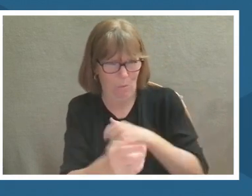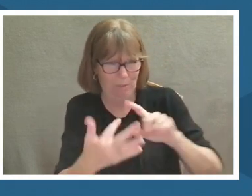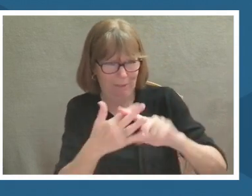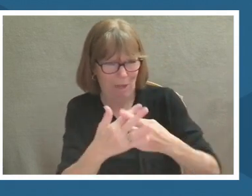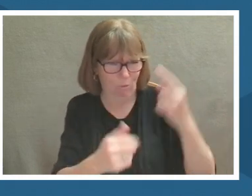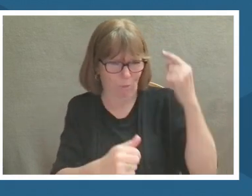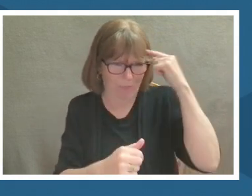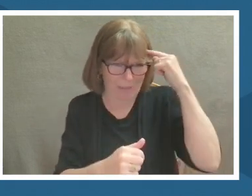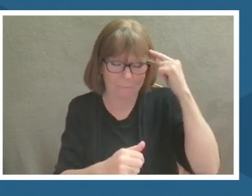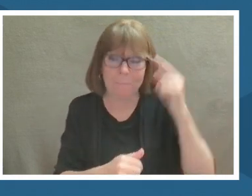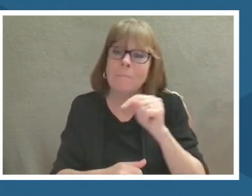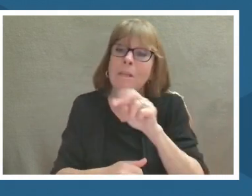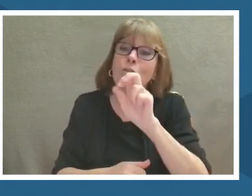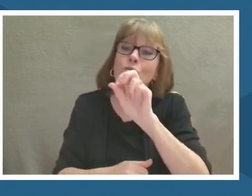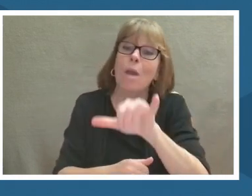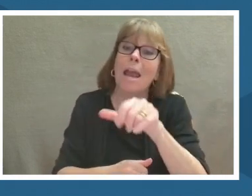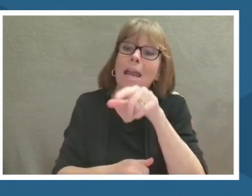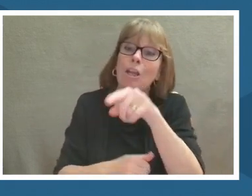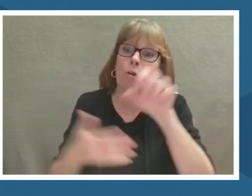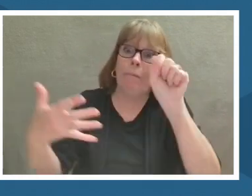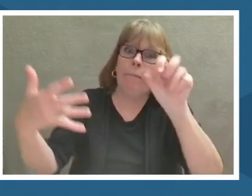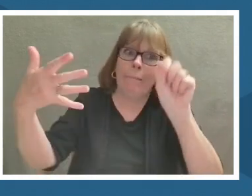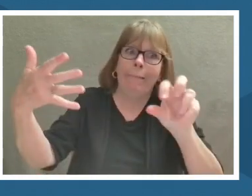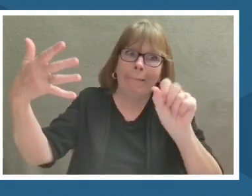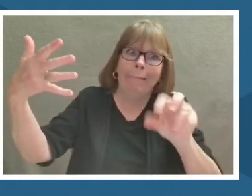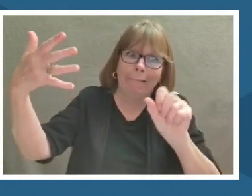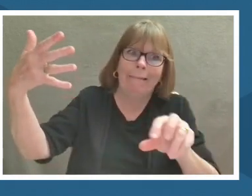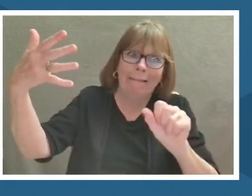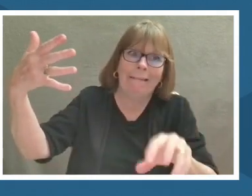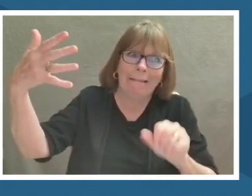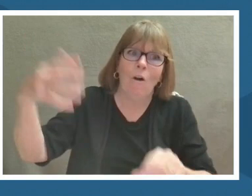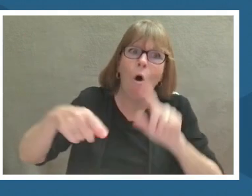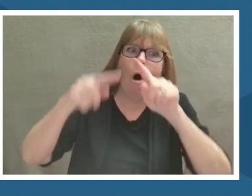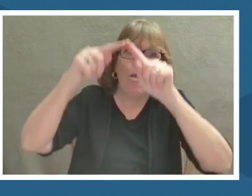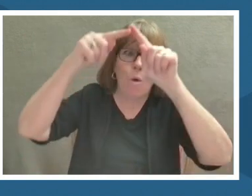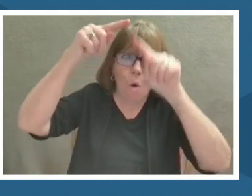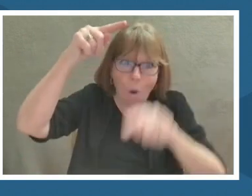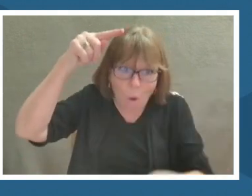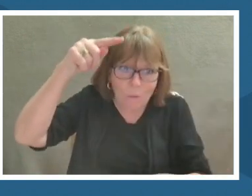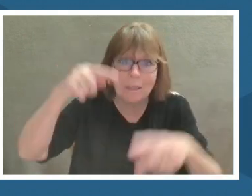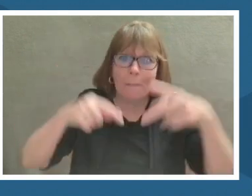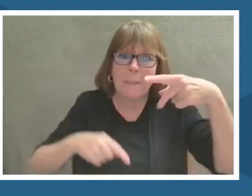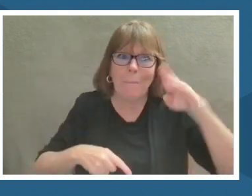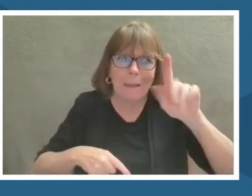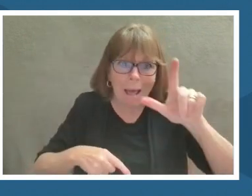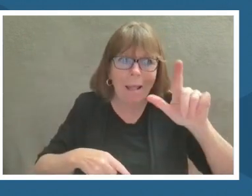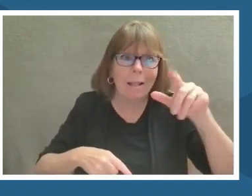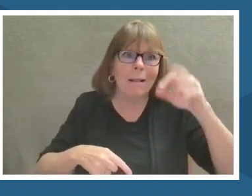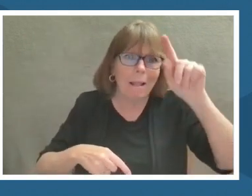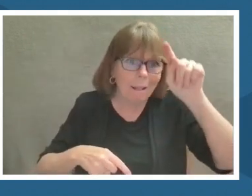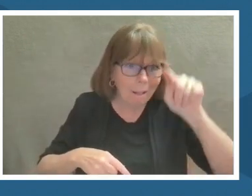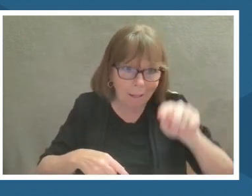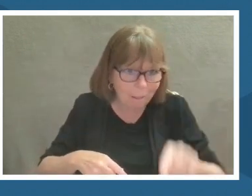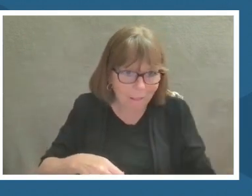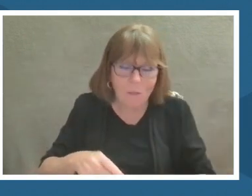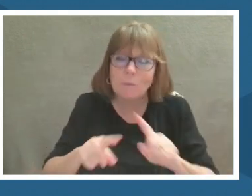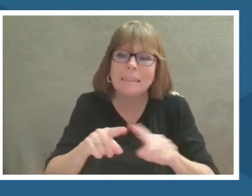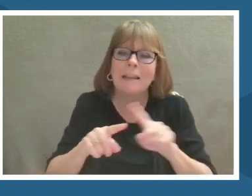all of those different types of learning pbl uh place based learning etc how